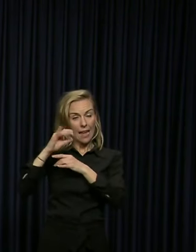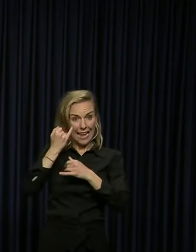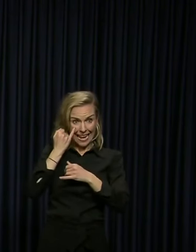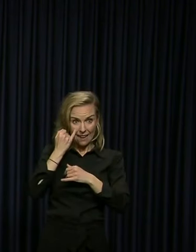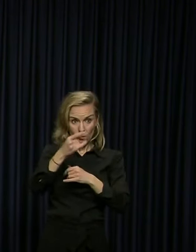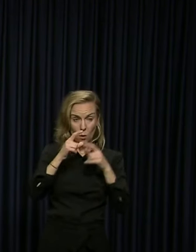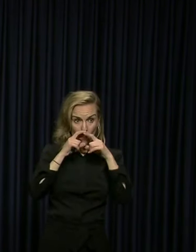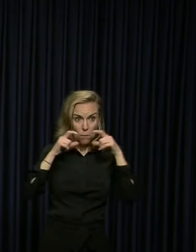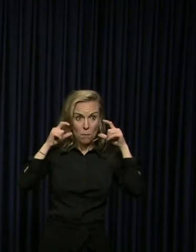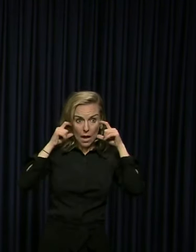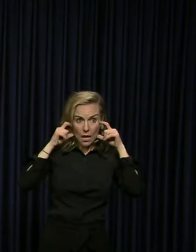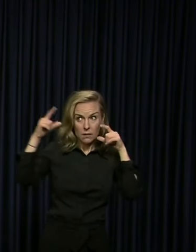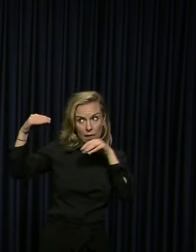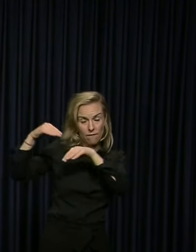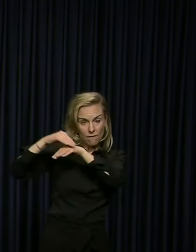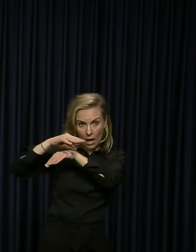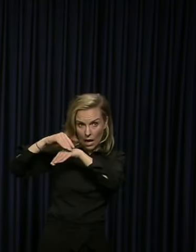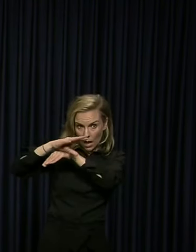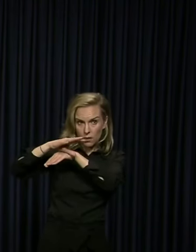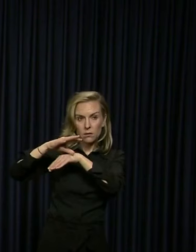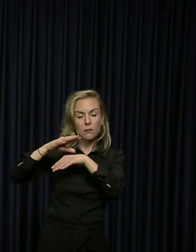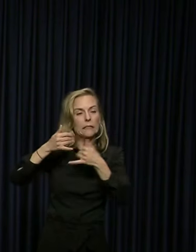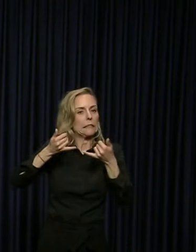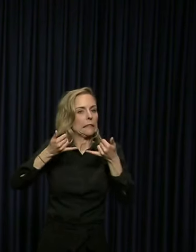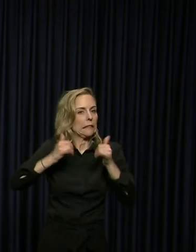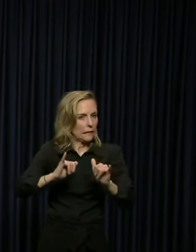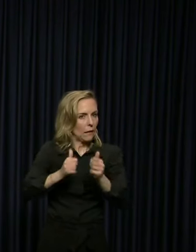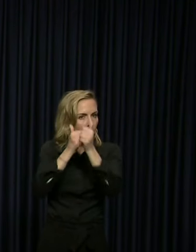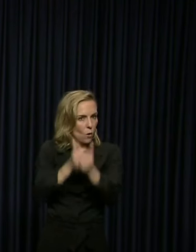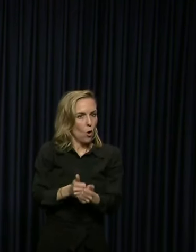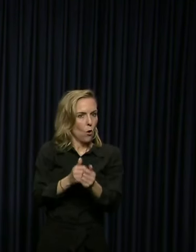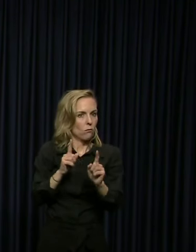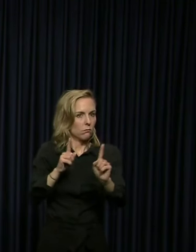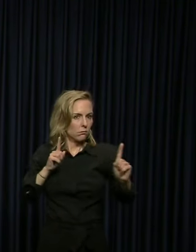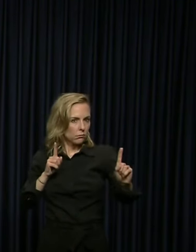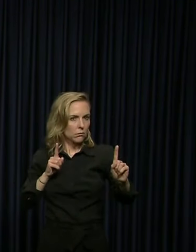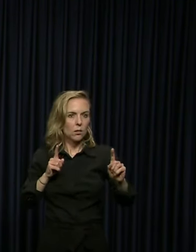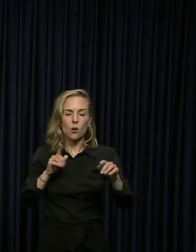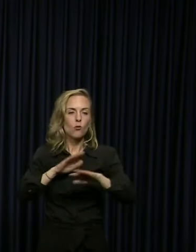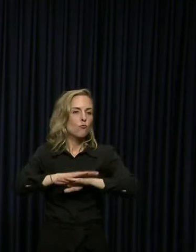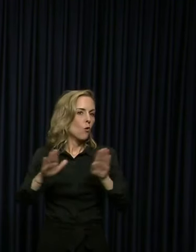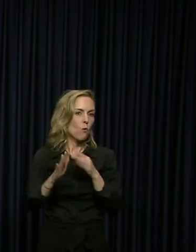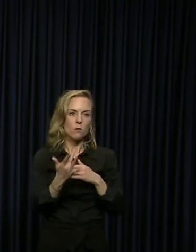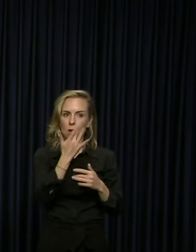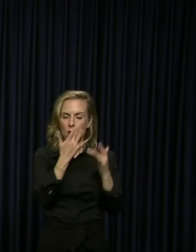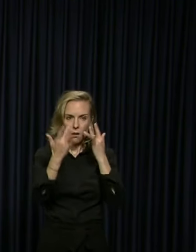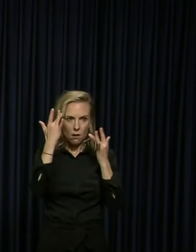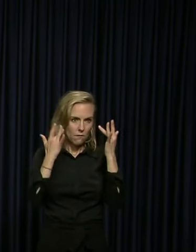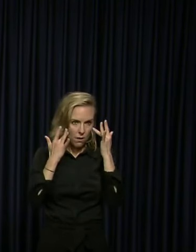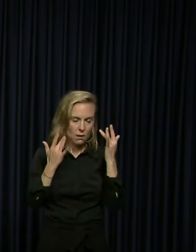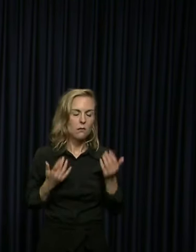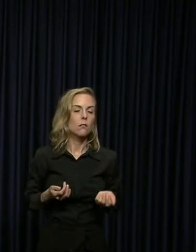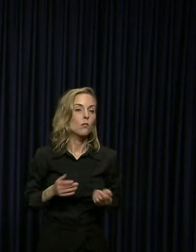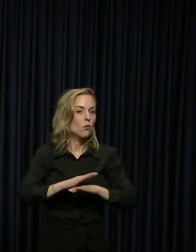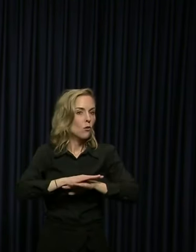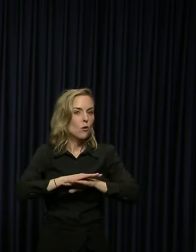GO THERE. WHEN YOU GET TO THAT WEBSITE, SCROLL DOWN AND LOOK FOR